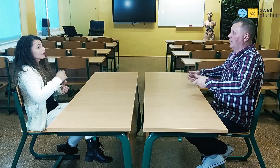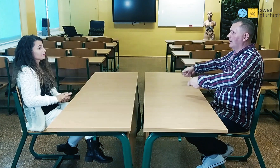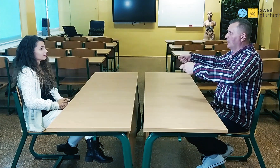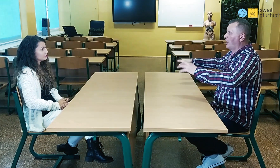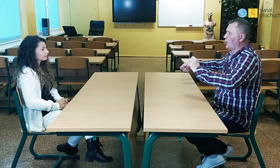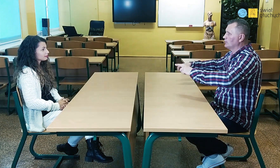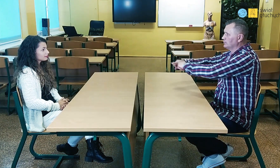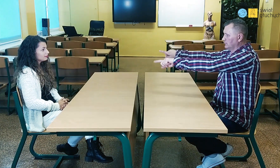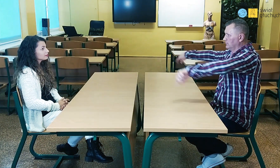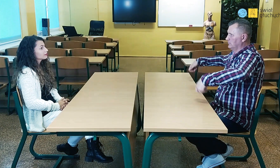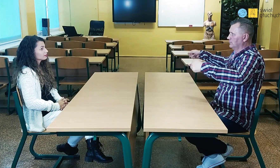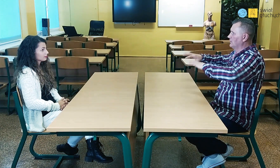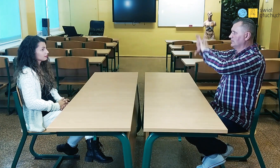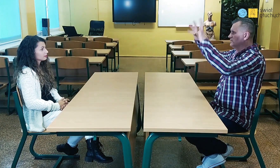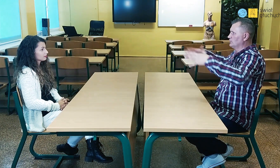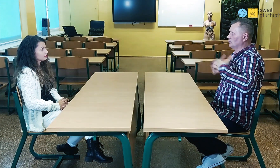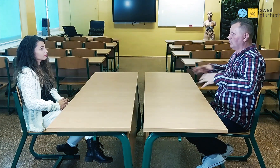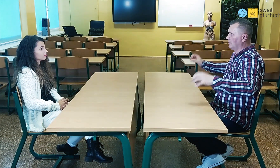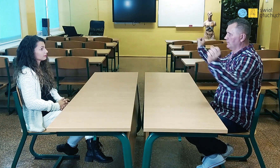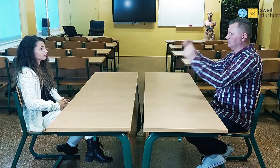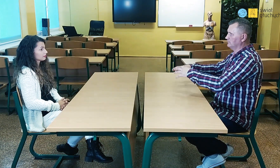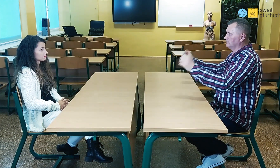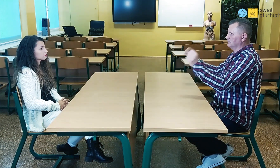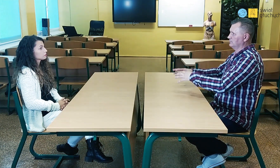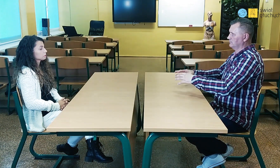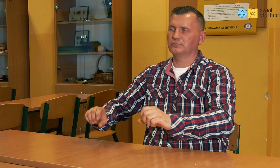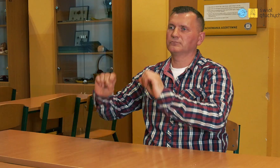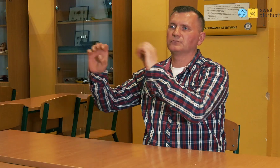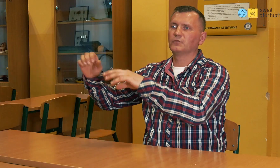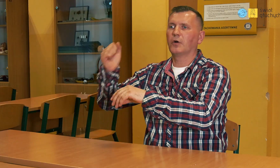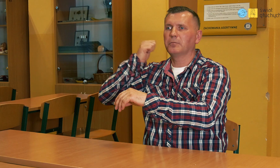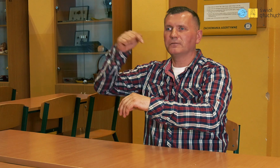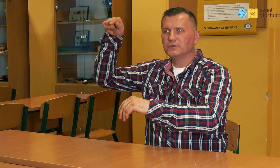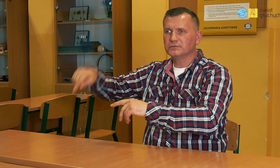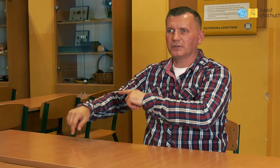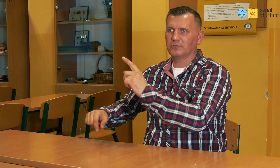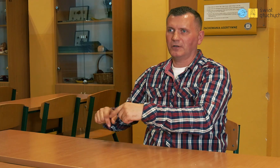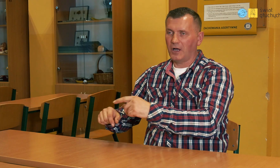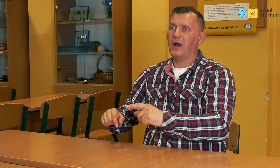We had a laundry basket where everyone would put their clothes, and we would take it to the basement where the washing machine was.